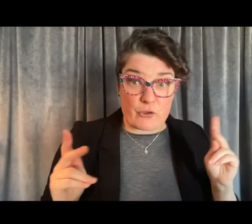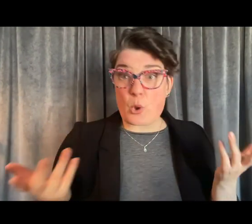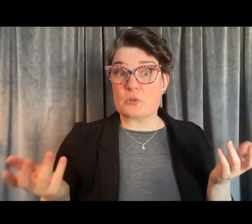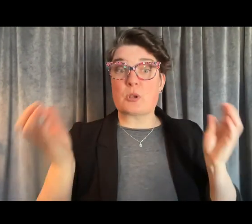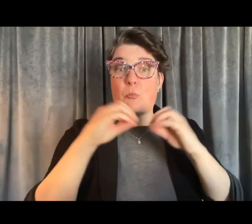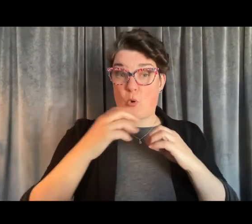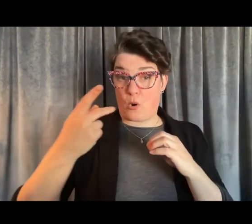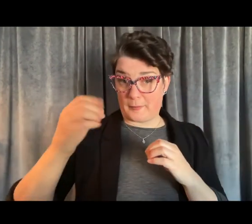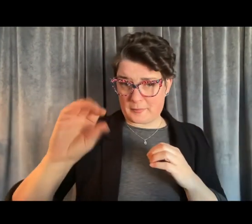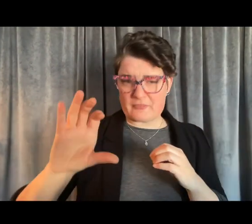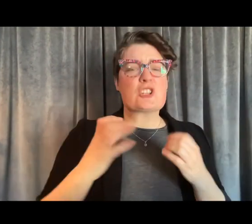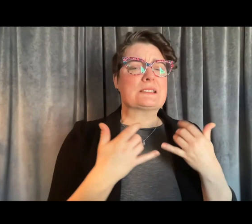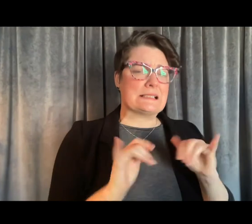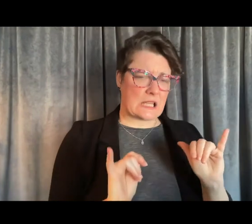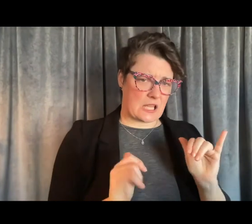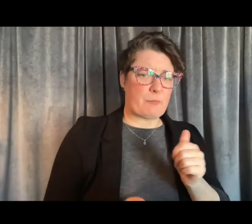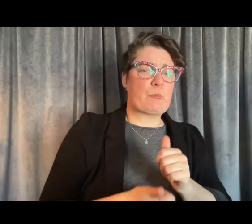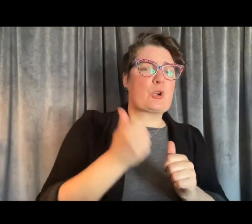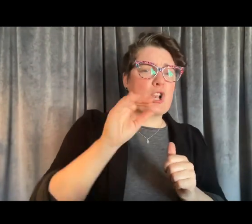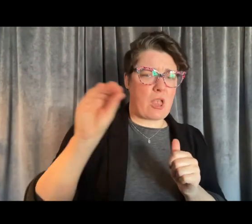It's still predominantly white, but not in the ways that it was.